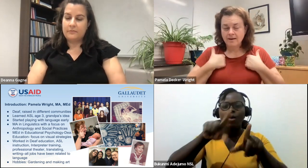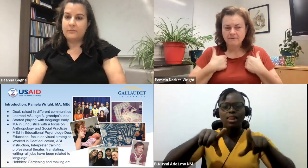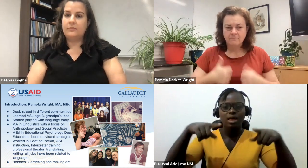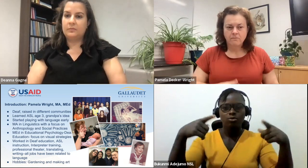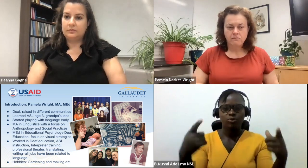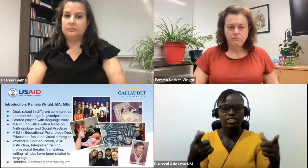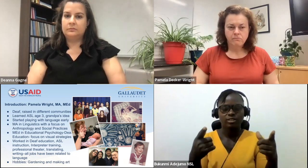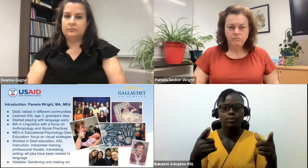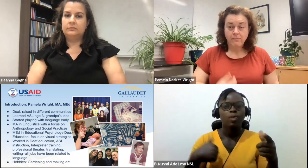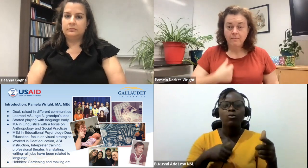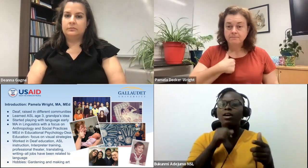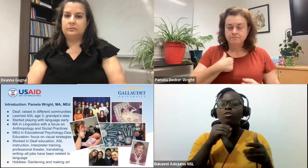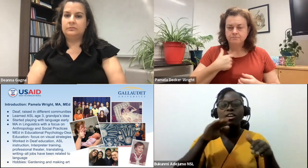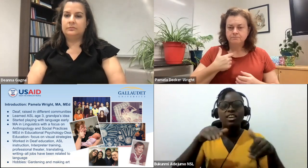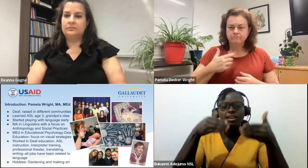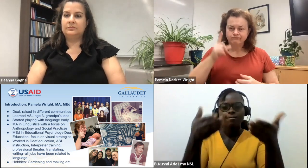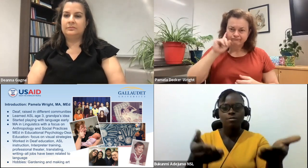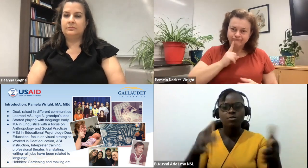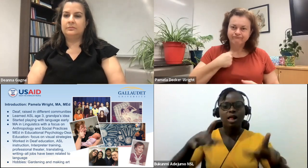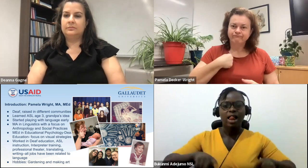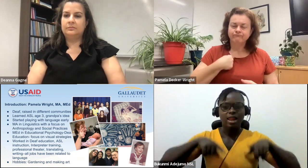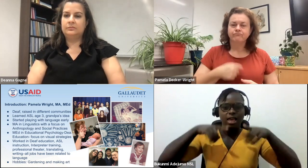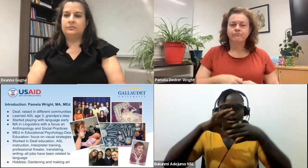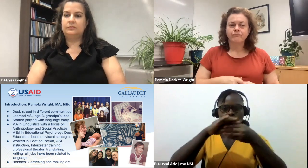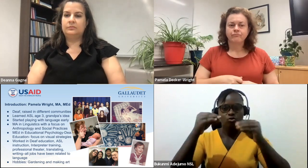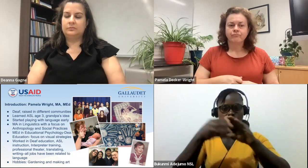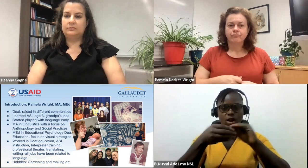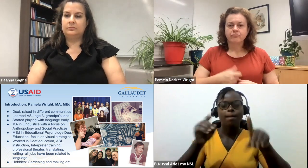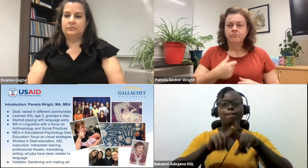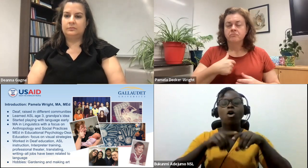how language is so much a part of our daily lives. So i'm deaf.